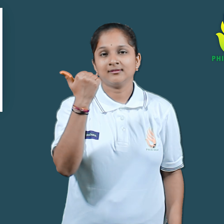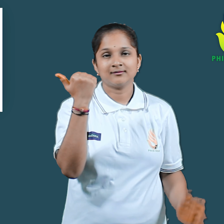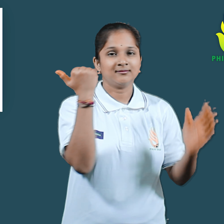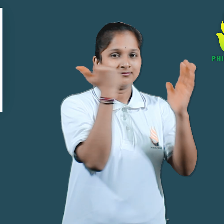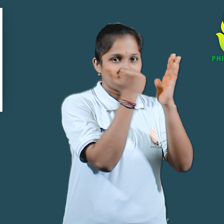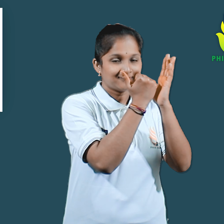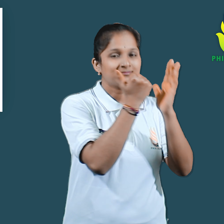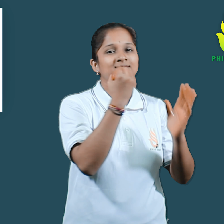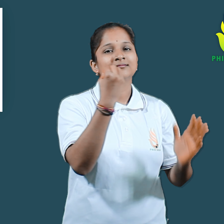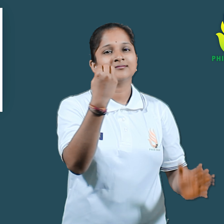Tester